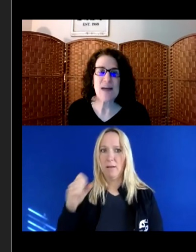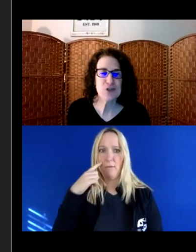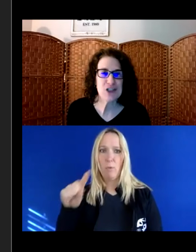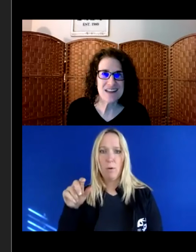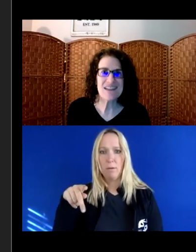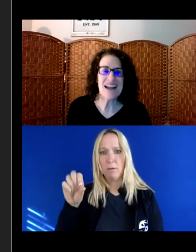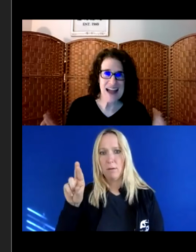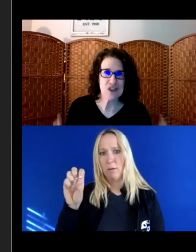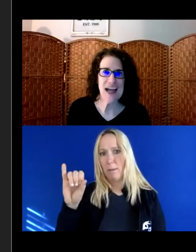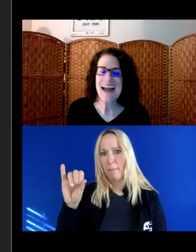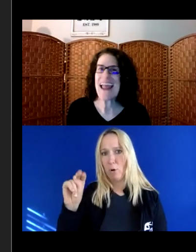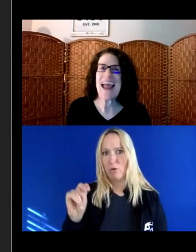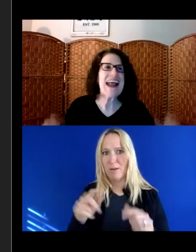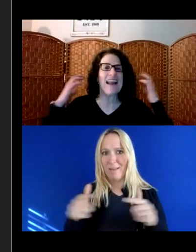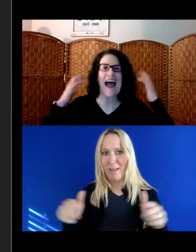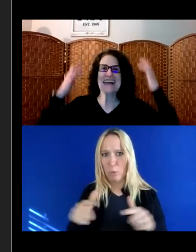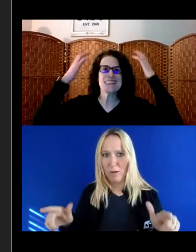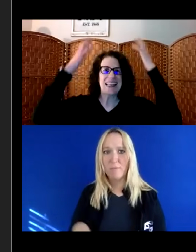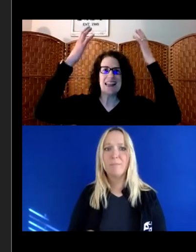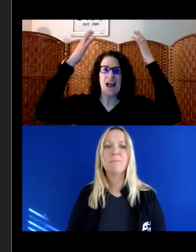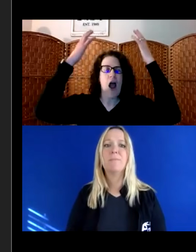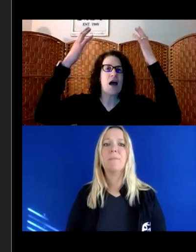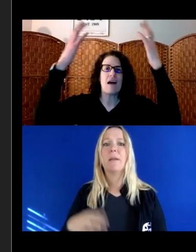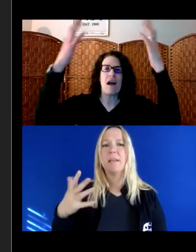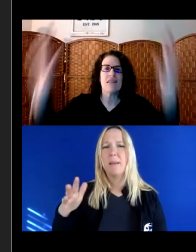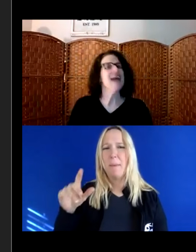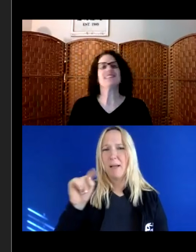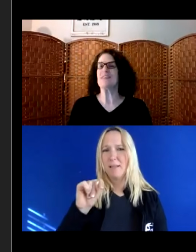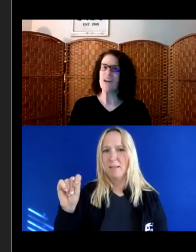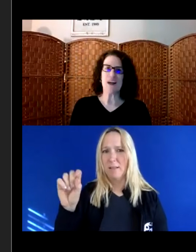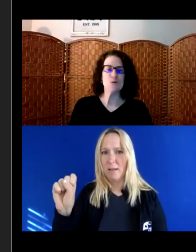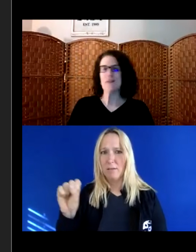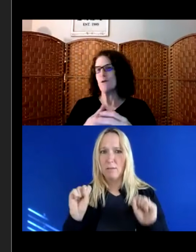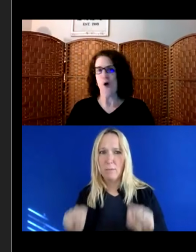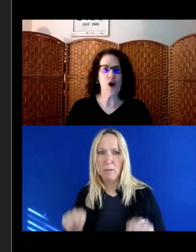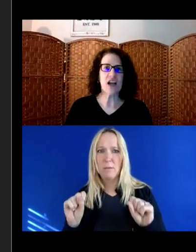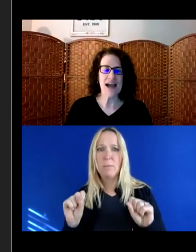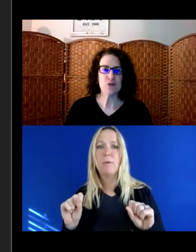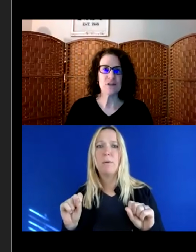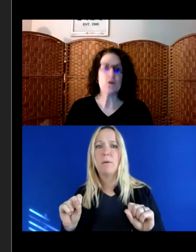#captioned hashtag and I see lots of videos, and they're all captioned.